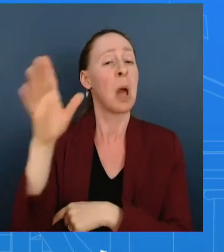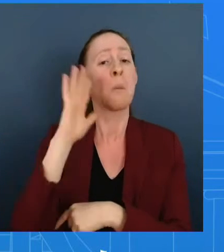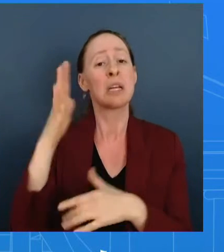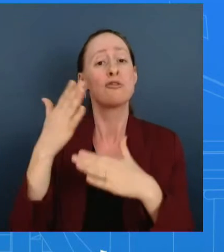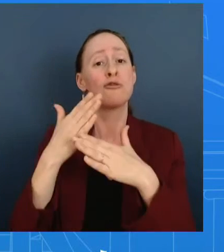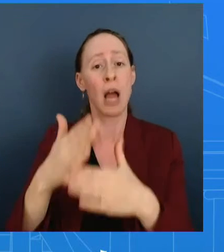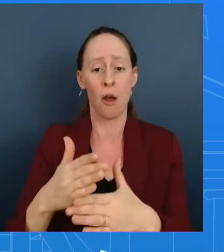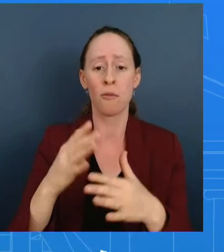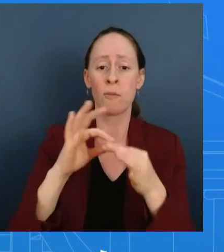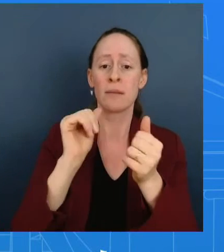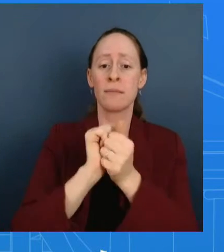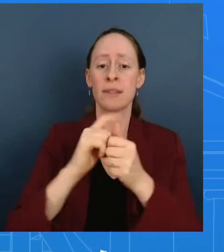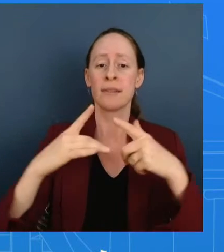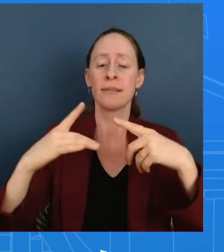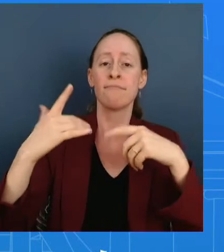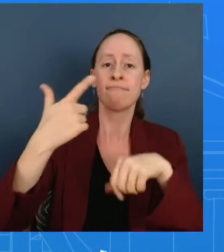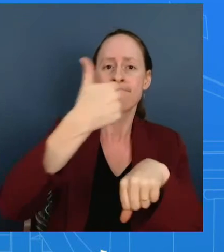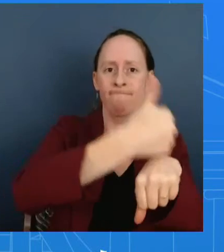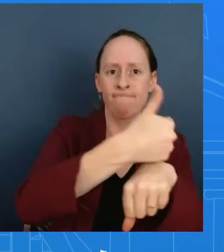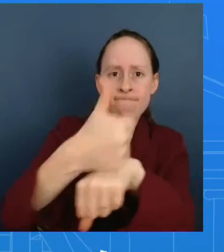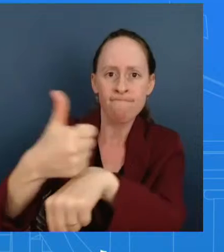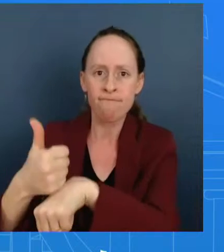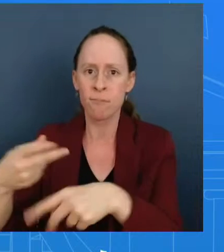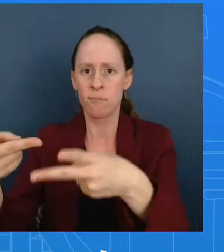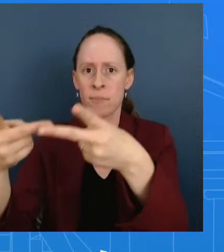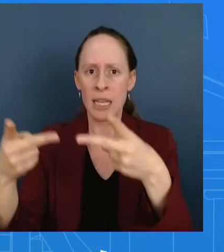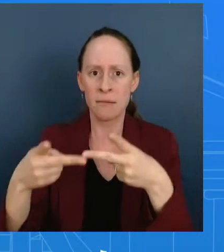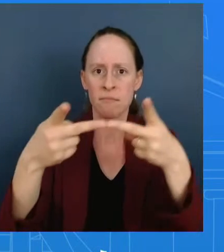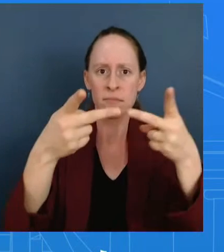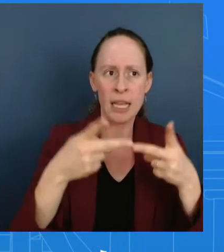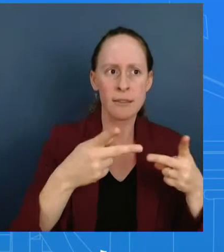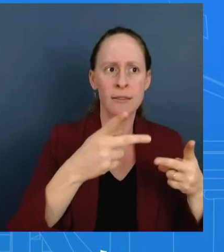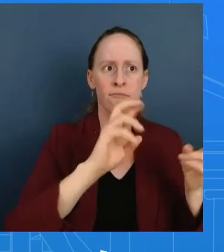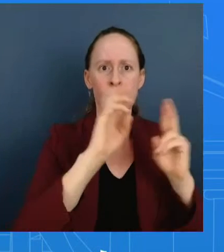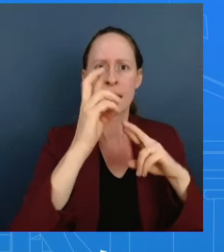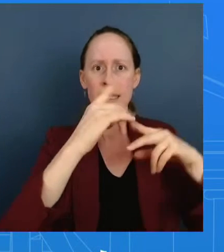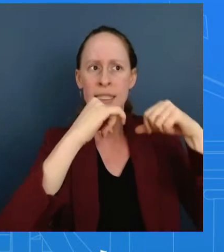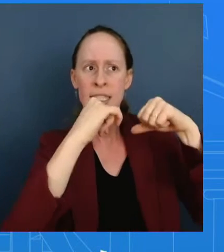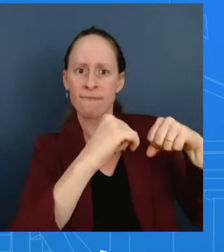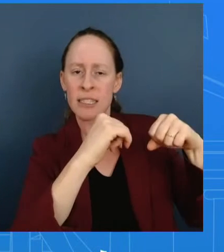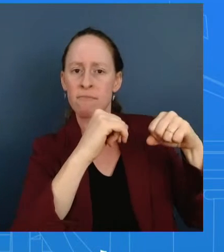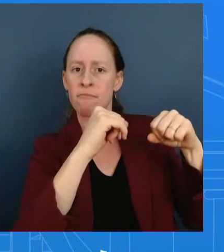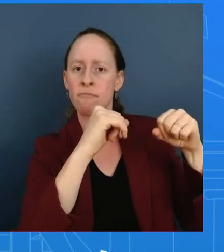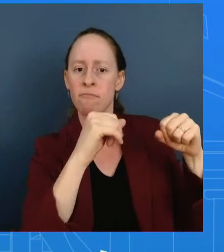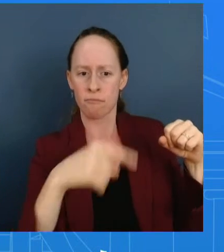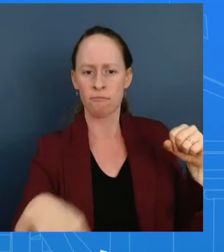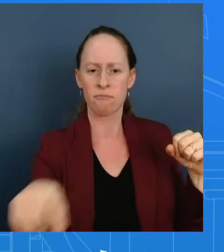and make it more resilient and invest in it more, including in our own industrial base here in the United States.